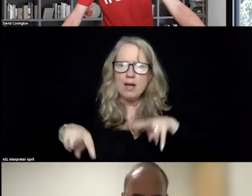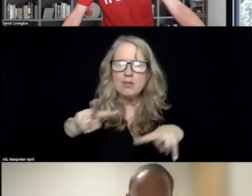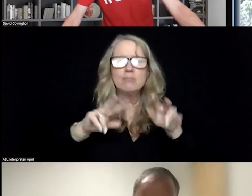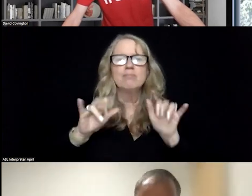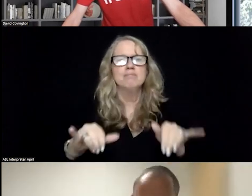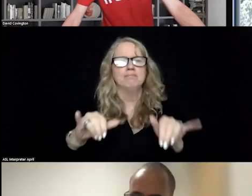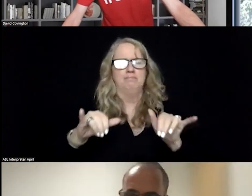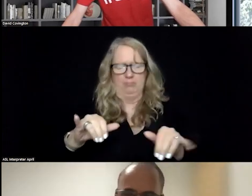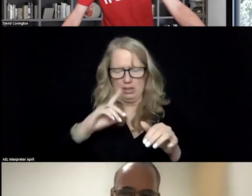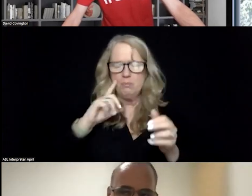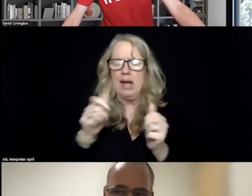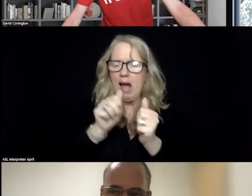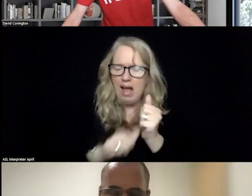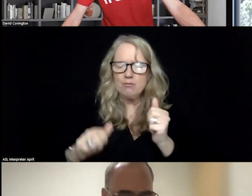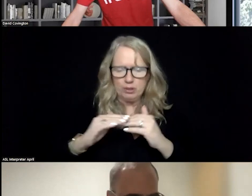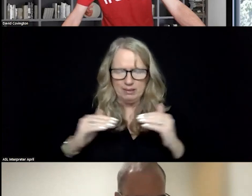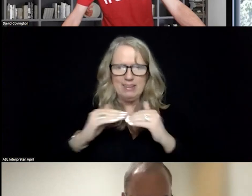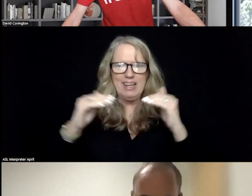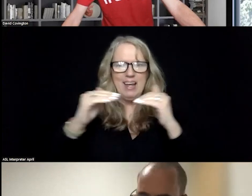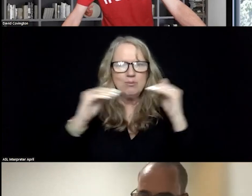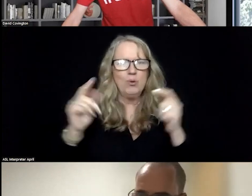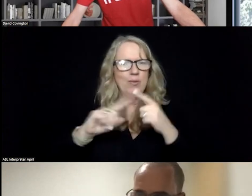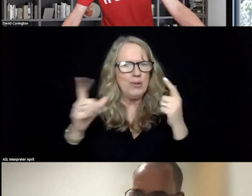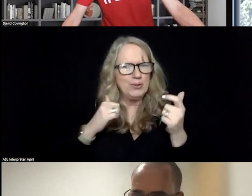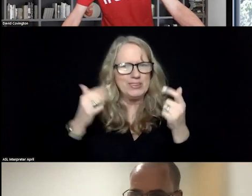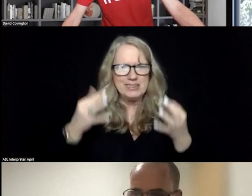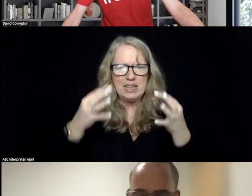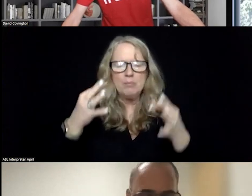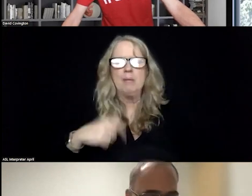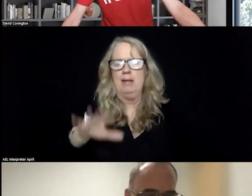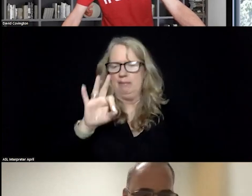THAT THERE IS DISCRETION AT EVERY LEVEL. WHETHER THEY ARE GOING